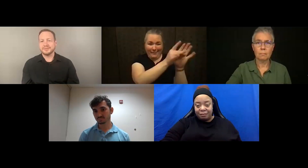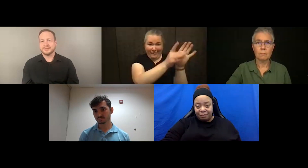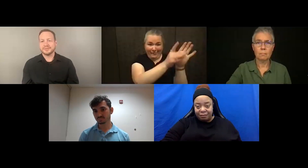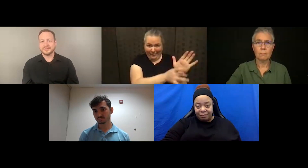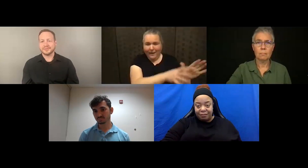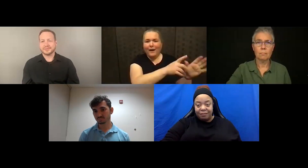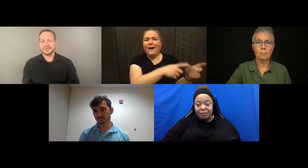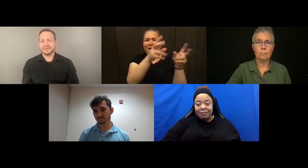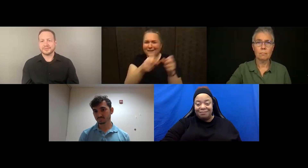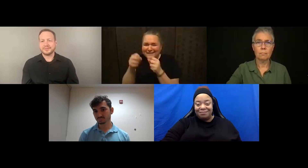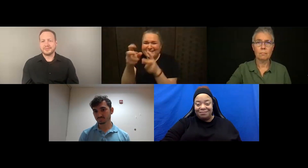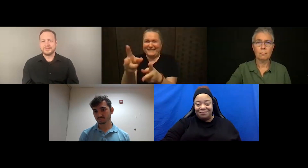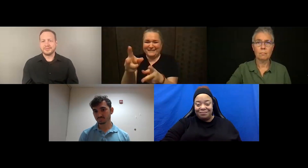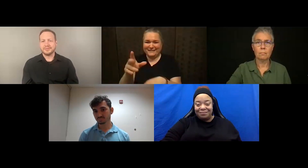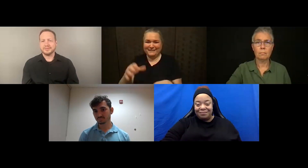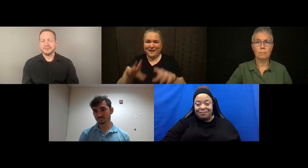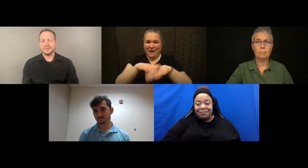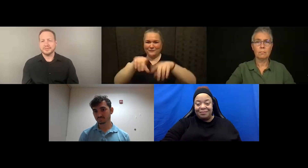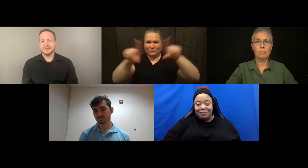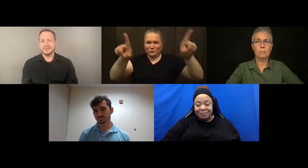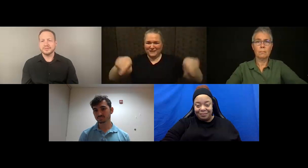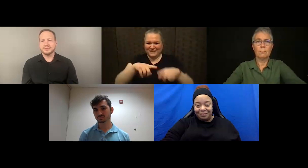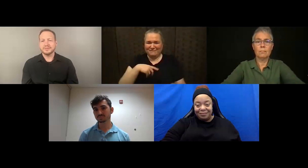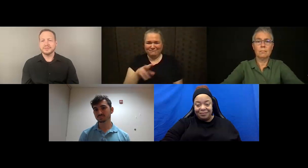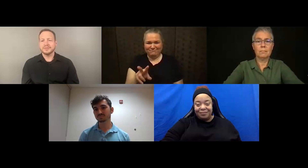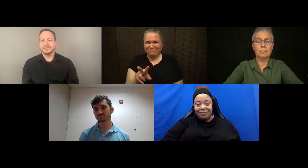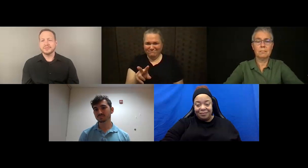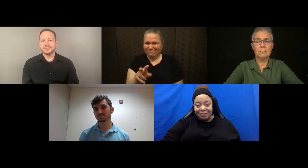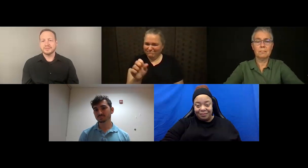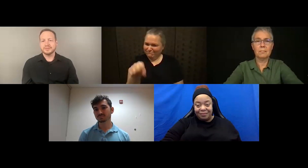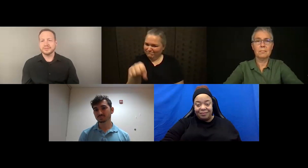sort of like you're cloning the person. You can make that and send it to a text or